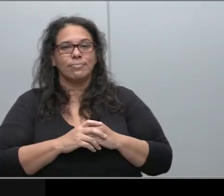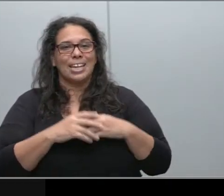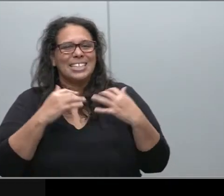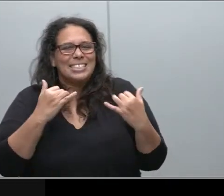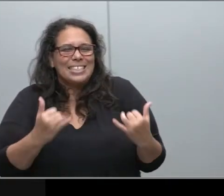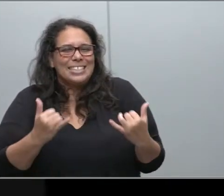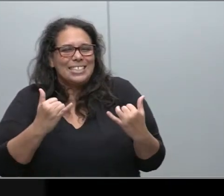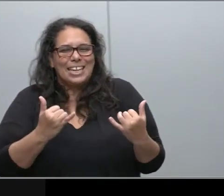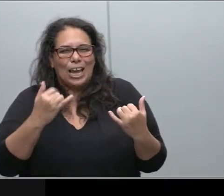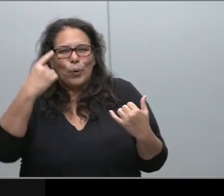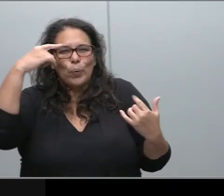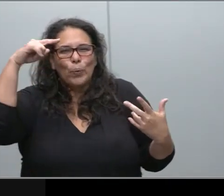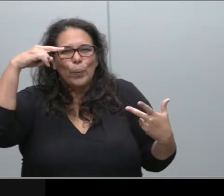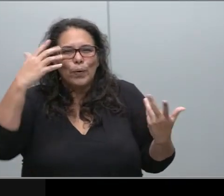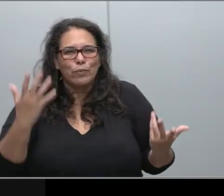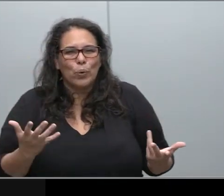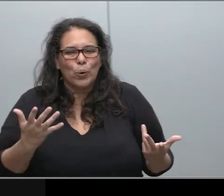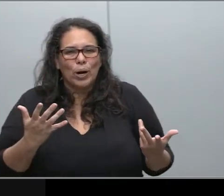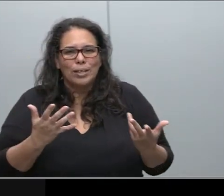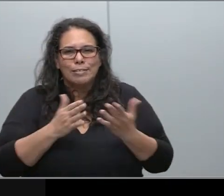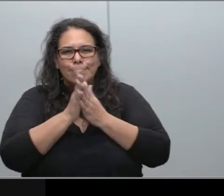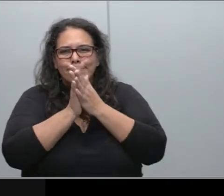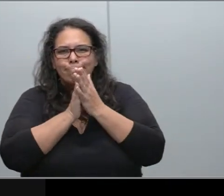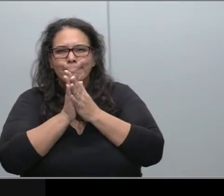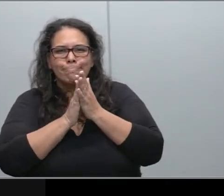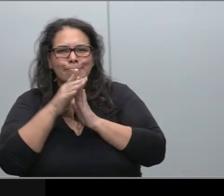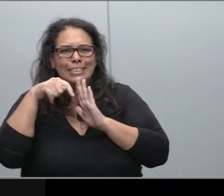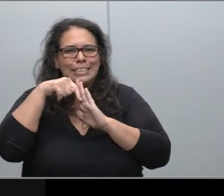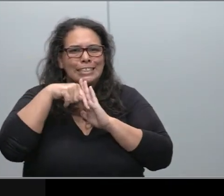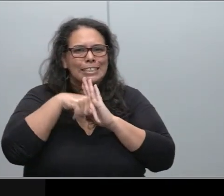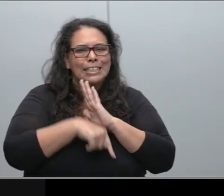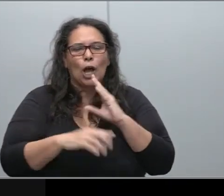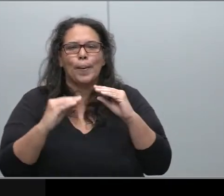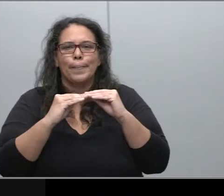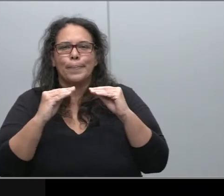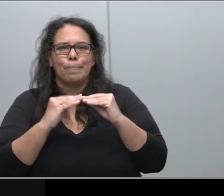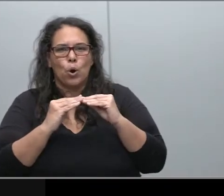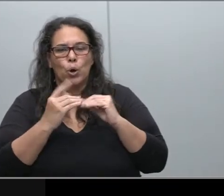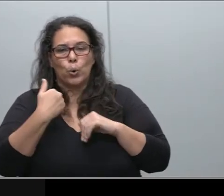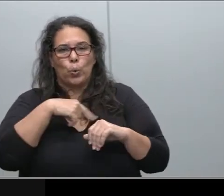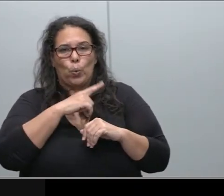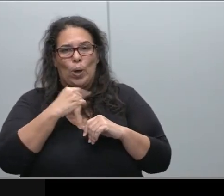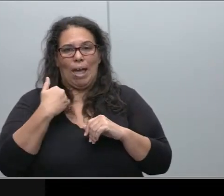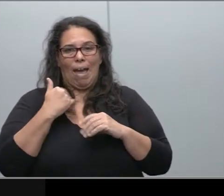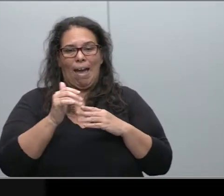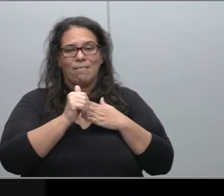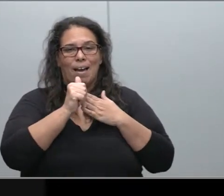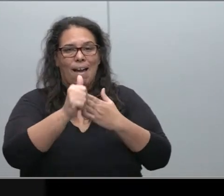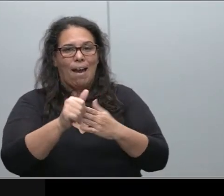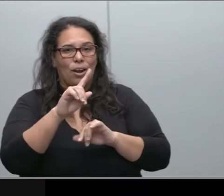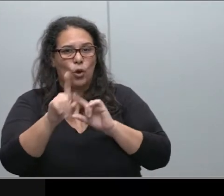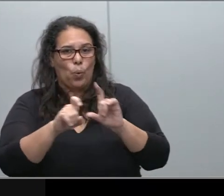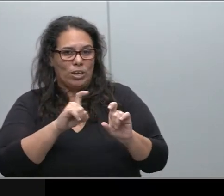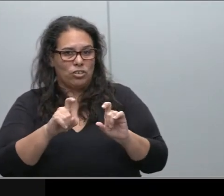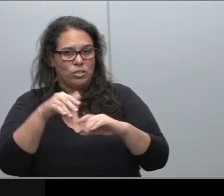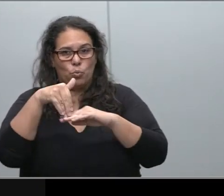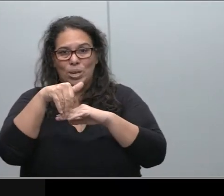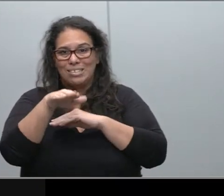ChildNet for the child, Star View, The Guidance Center, Pacific Asian Counseling Service,